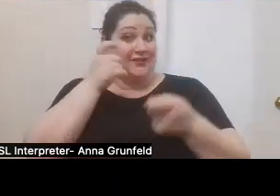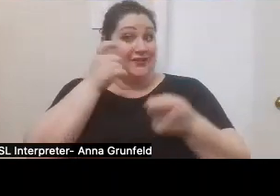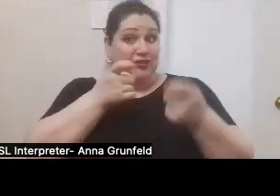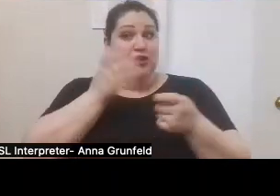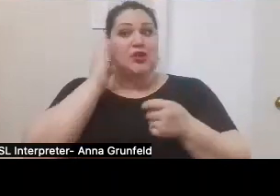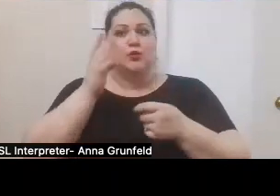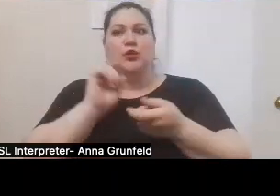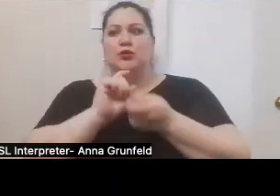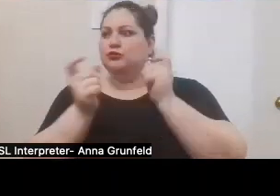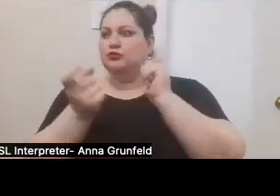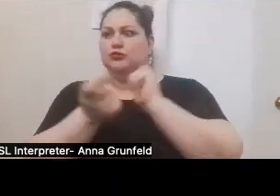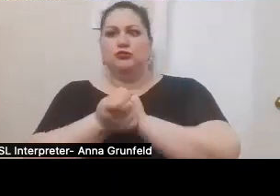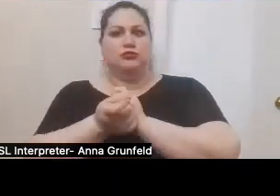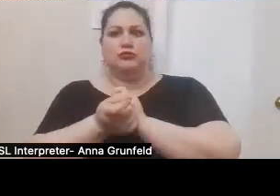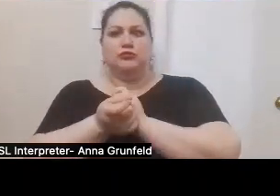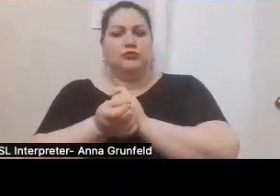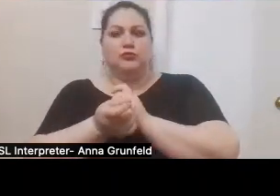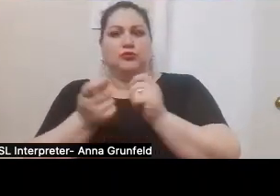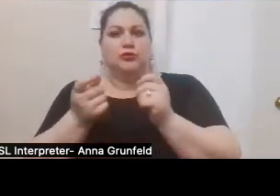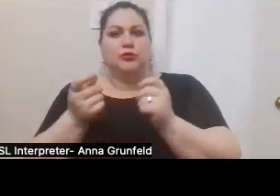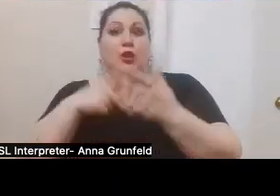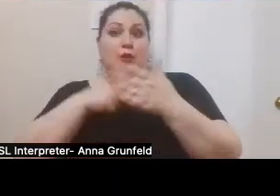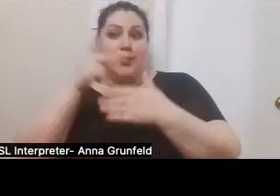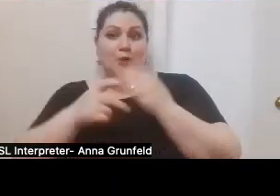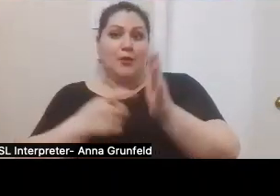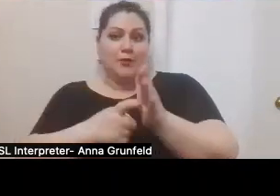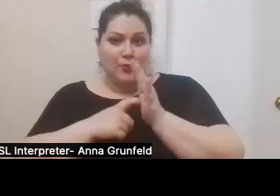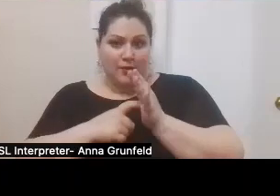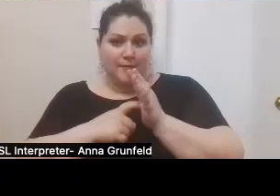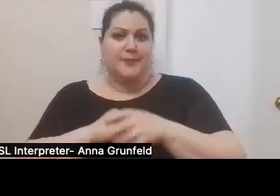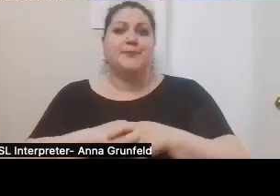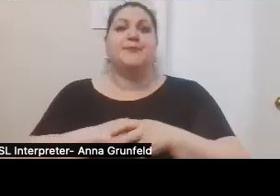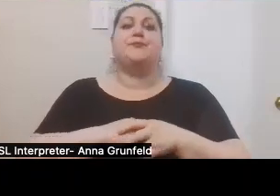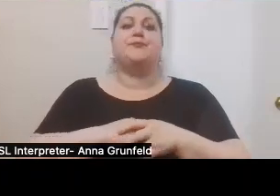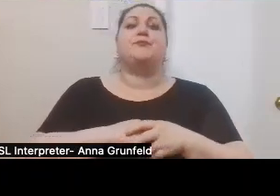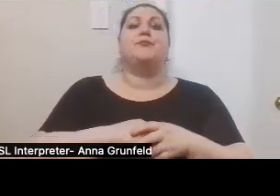Determining what is an essential requirement and what is not is critical and distinguishing